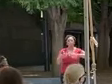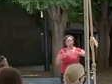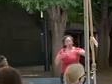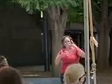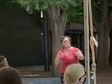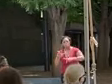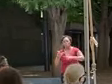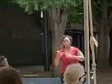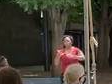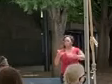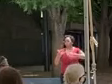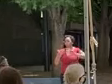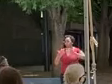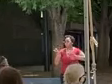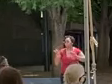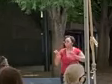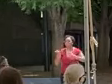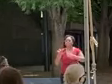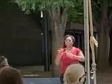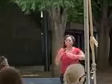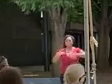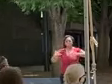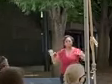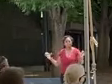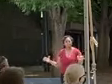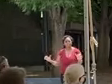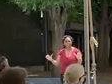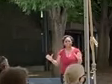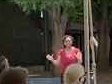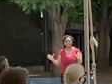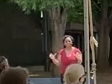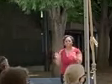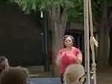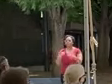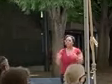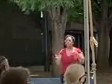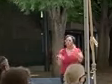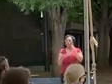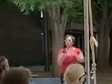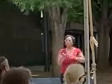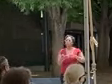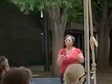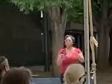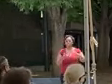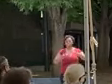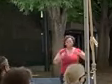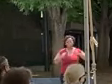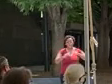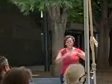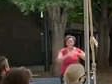At the same time we recognize that many barriers to equal opportunity and accessibility remain.